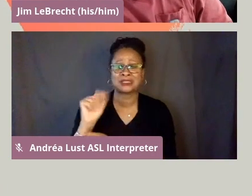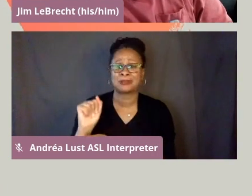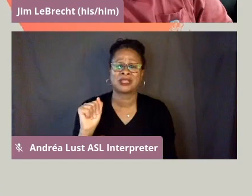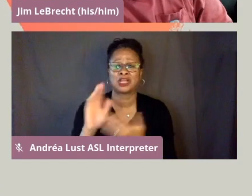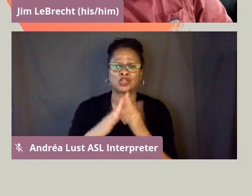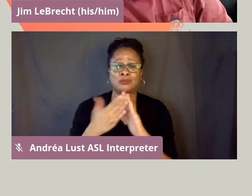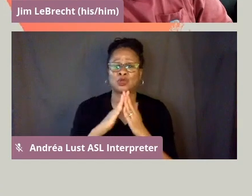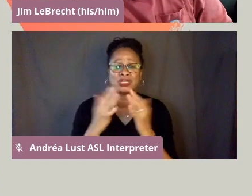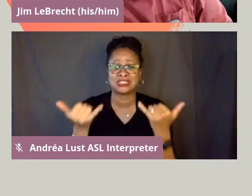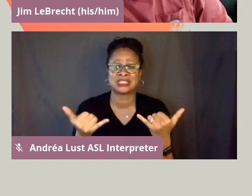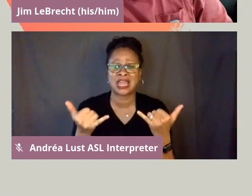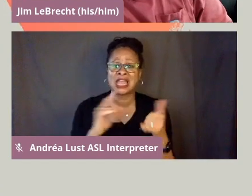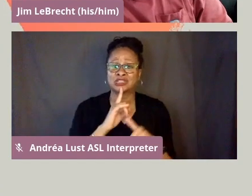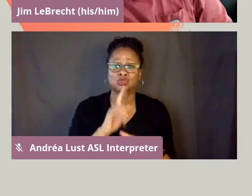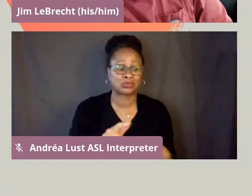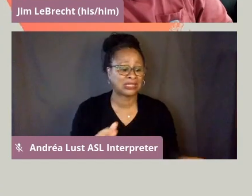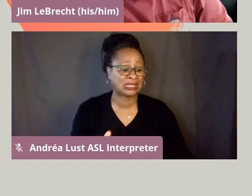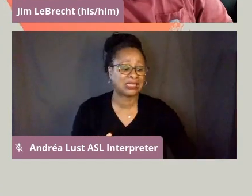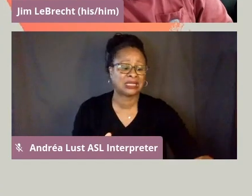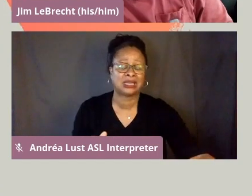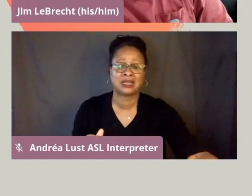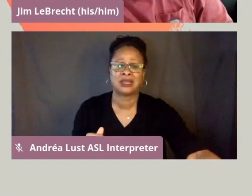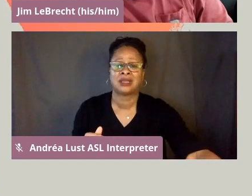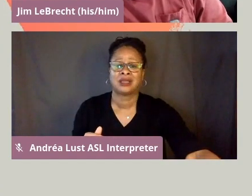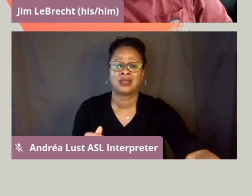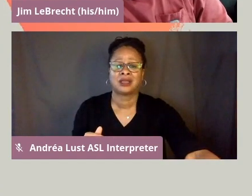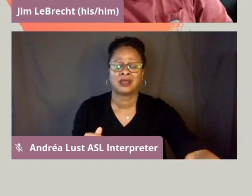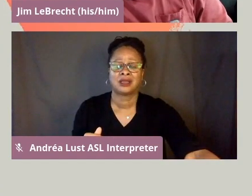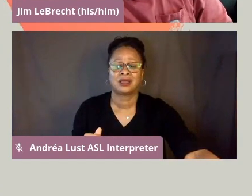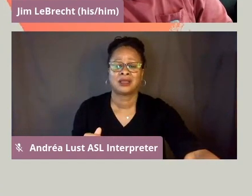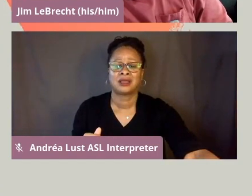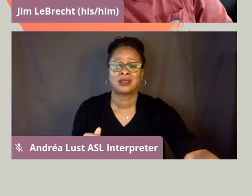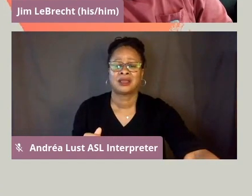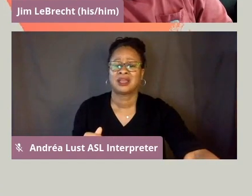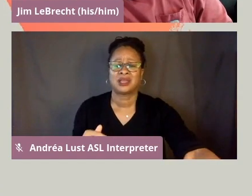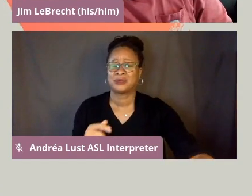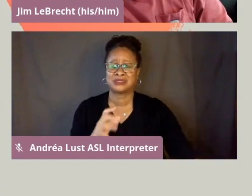And it was literally mis-attributed.